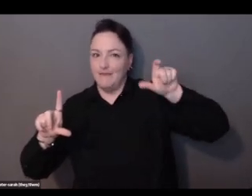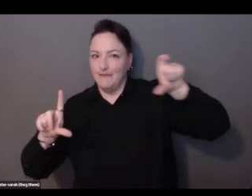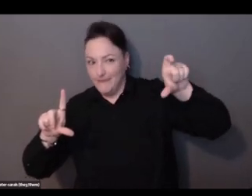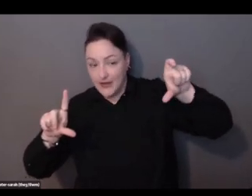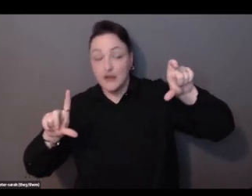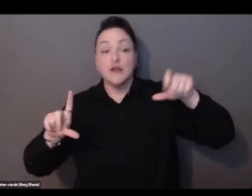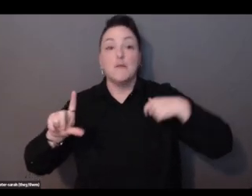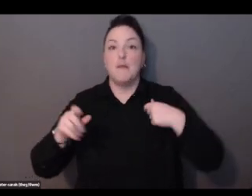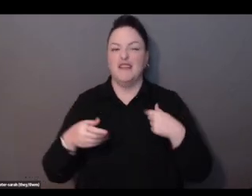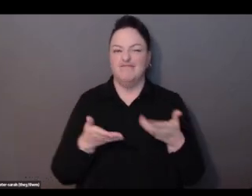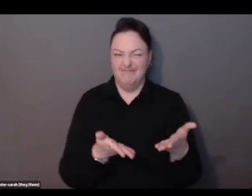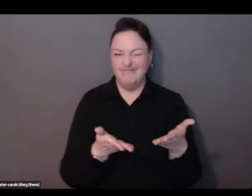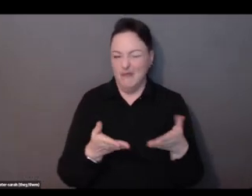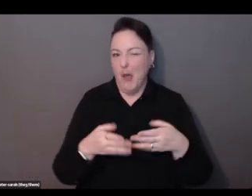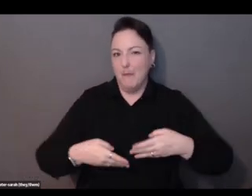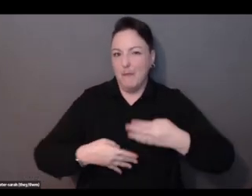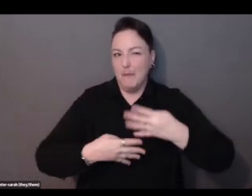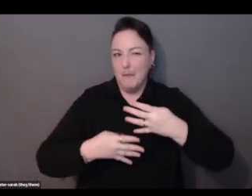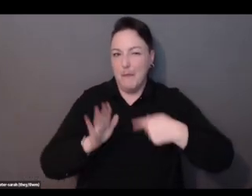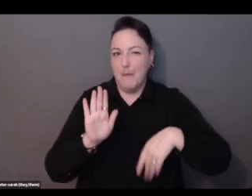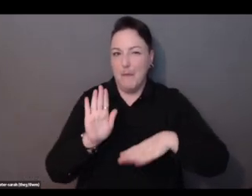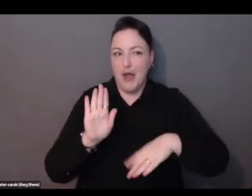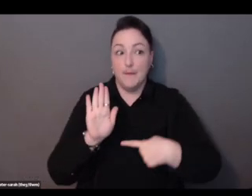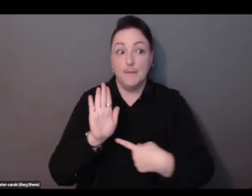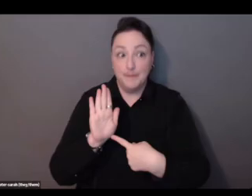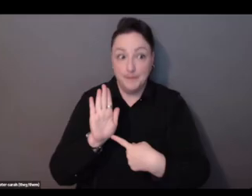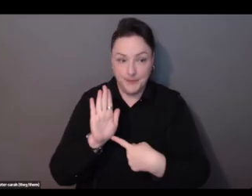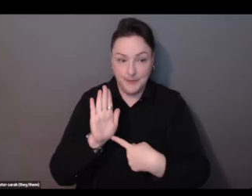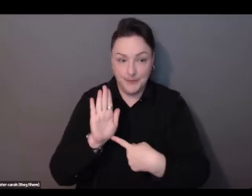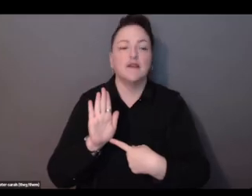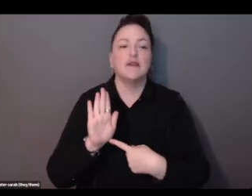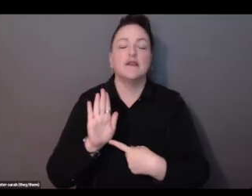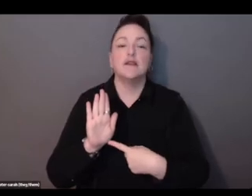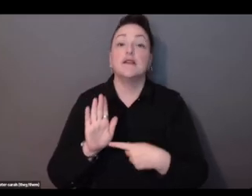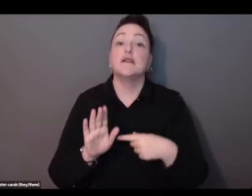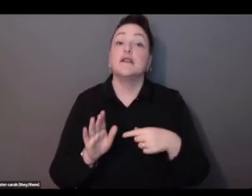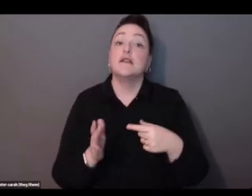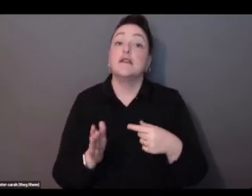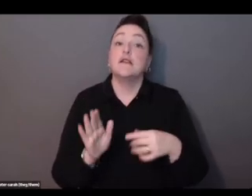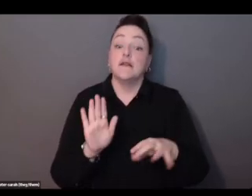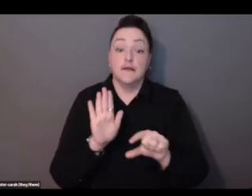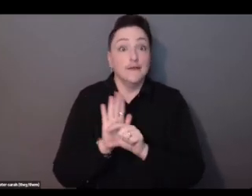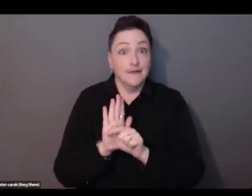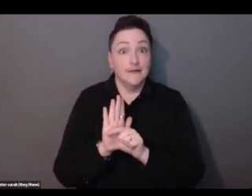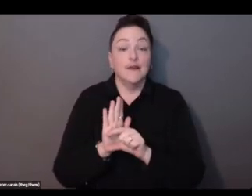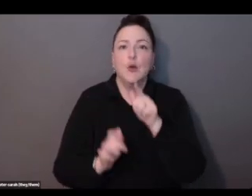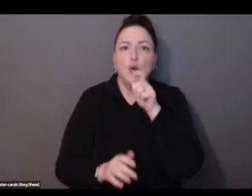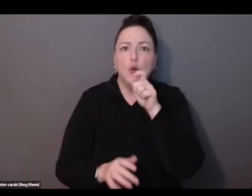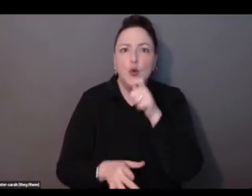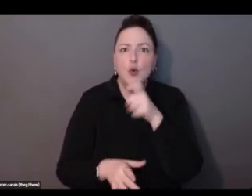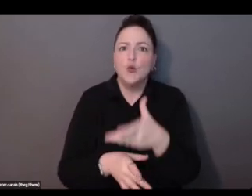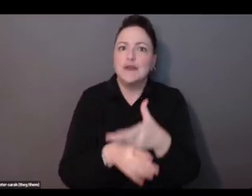So we're going to go to who receives Medicaid LTSS now. For some reason, this is looking a bit small.